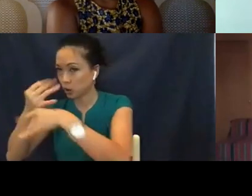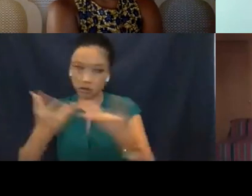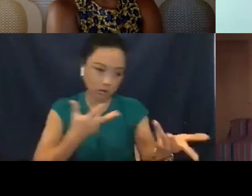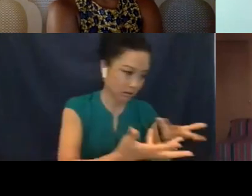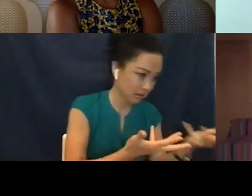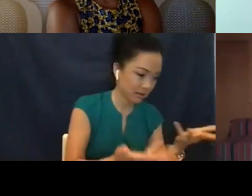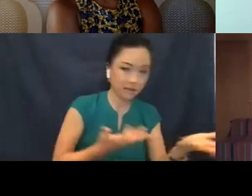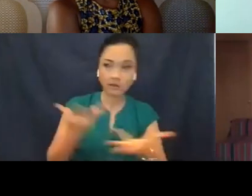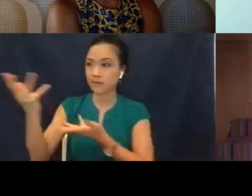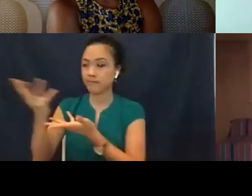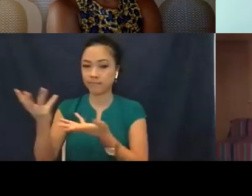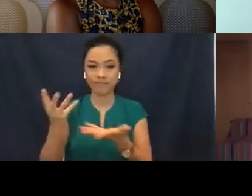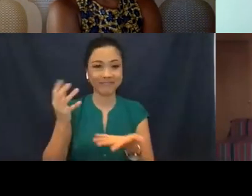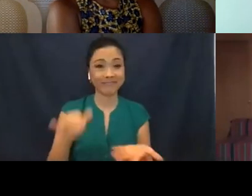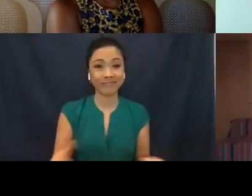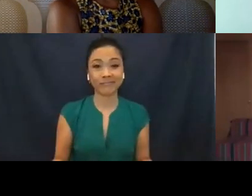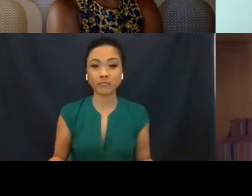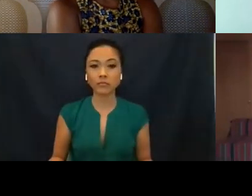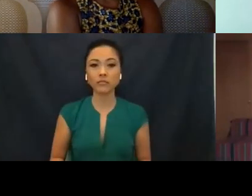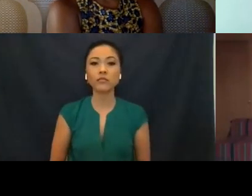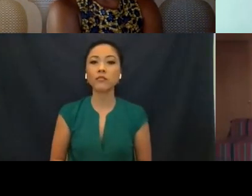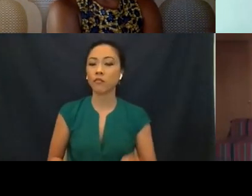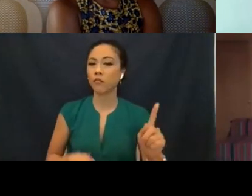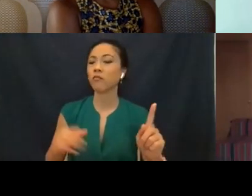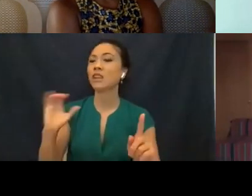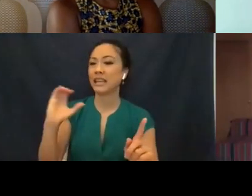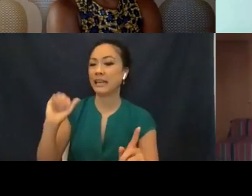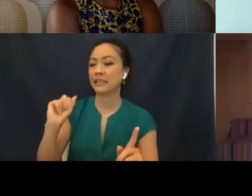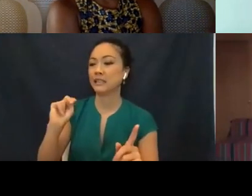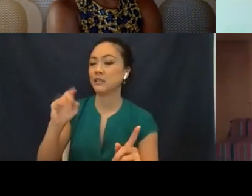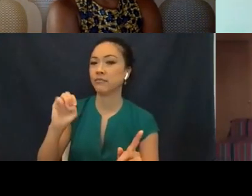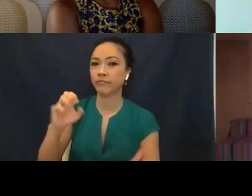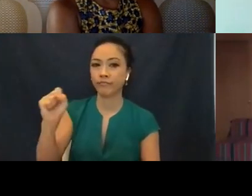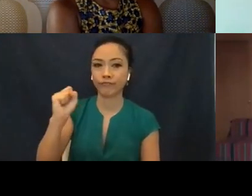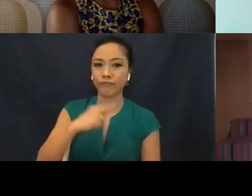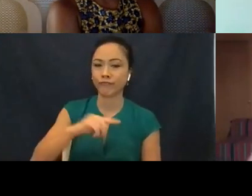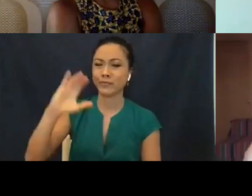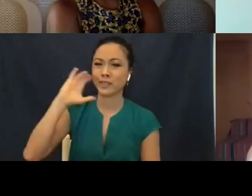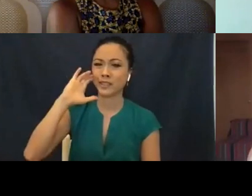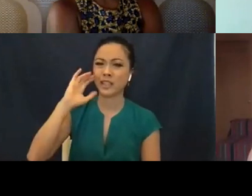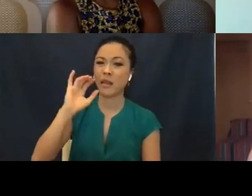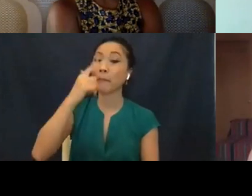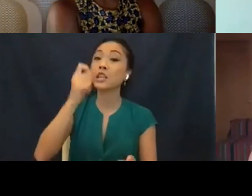the already deep relationship that you have with an artist like Jameel, allowed you to